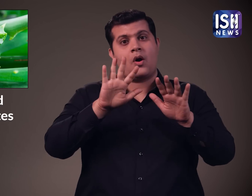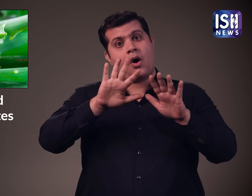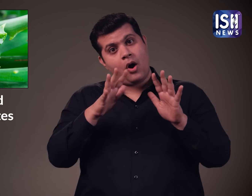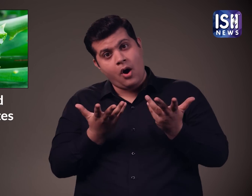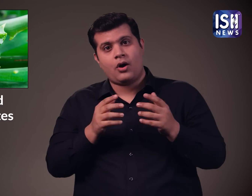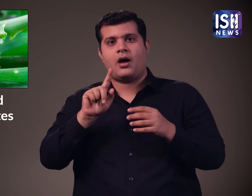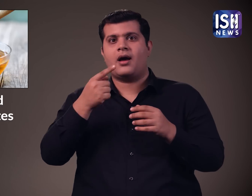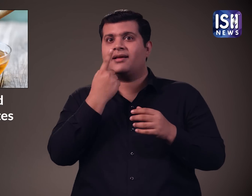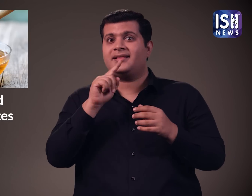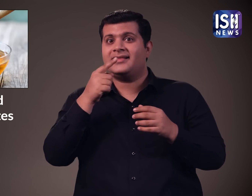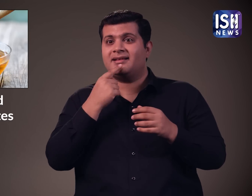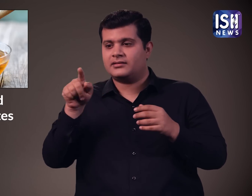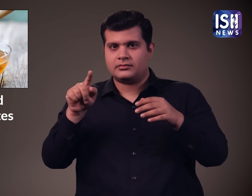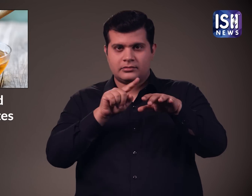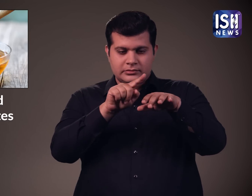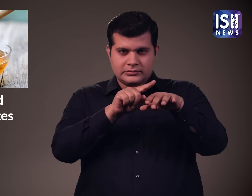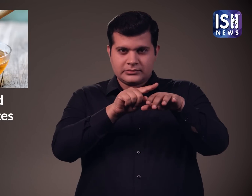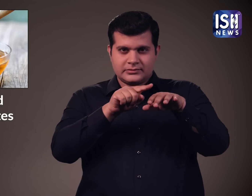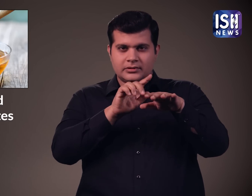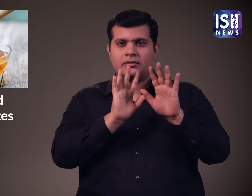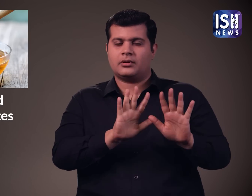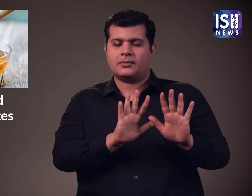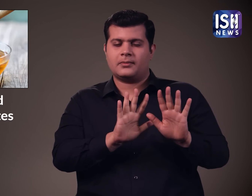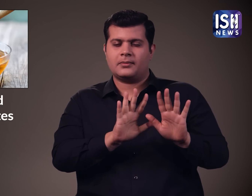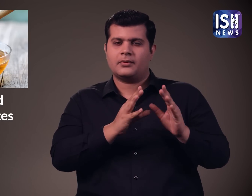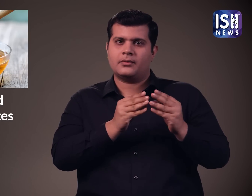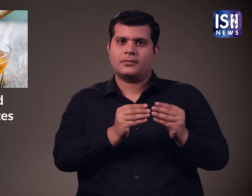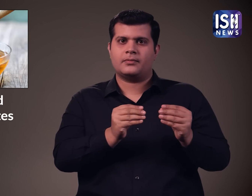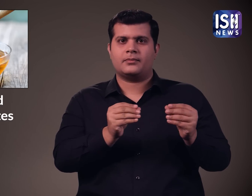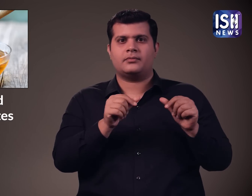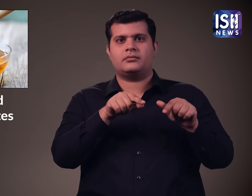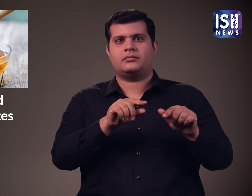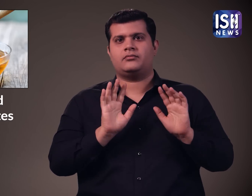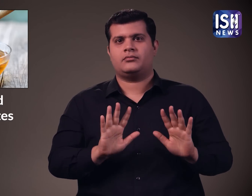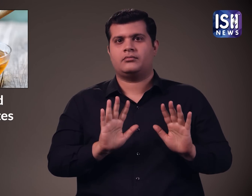Or you can even apply honey on the shoe bite to treat it.